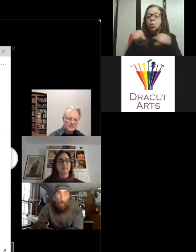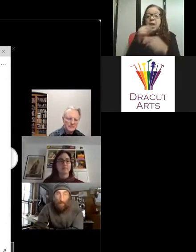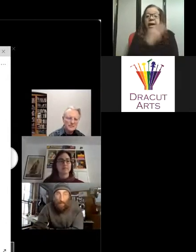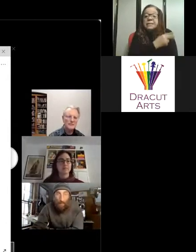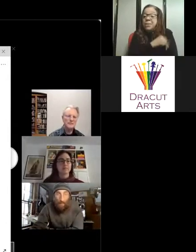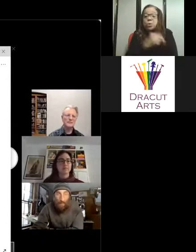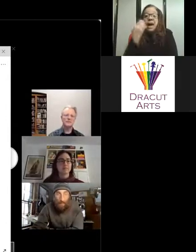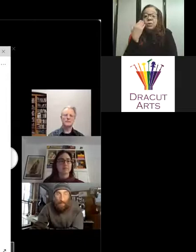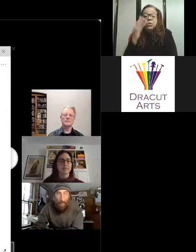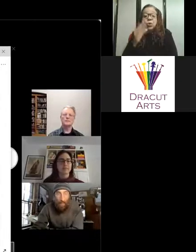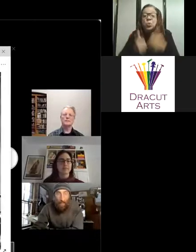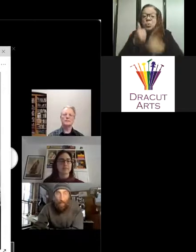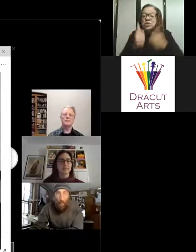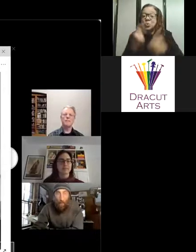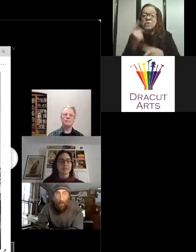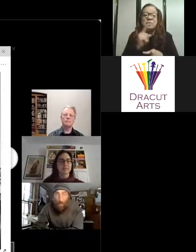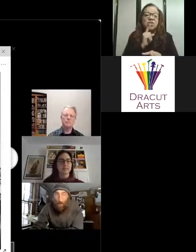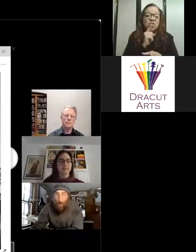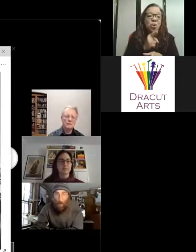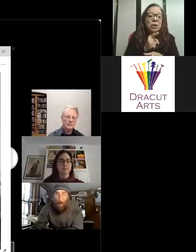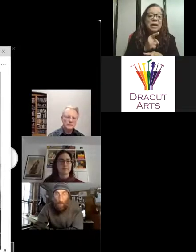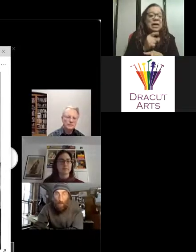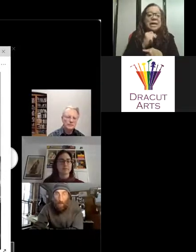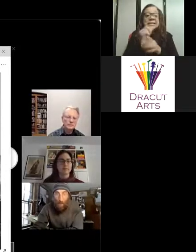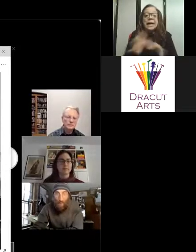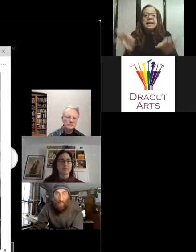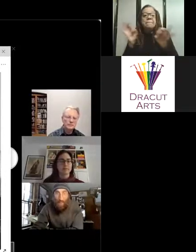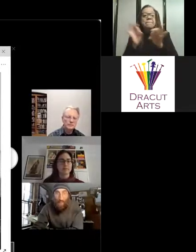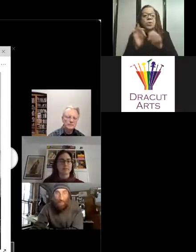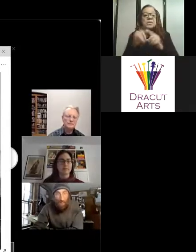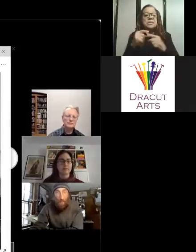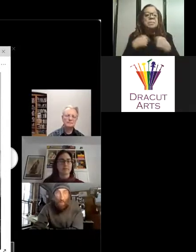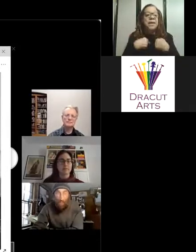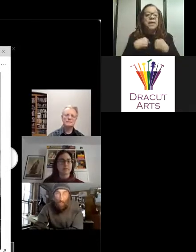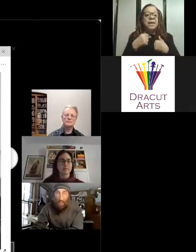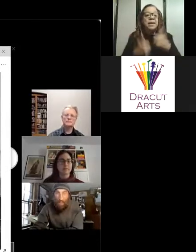But it's not super important to me right now, because a lot of the wards looked like